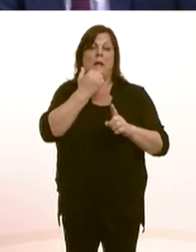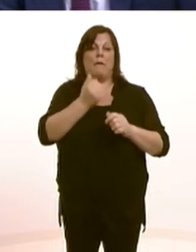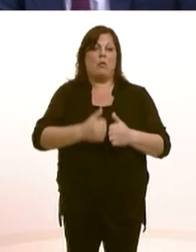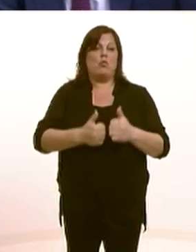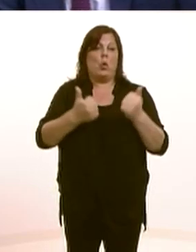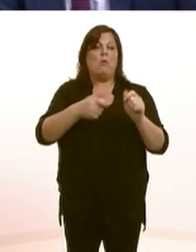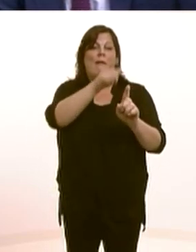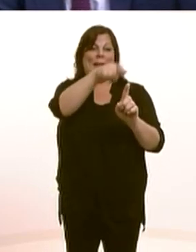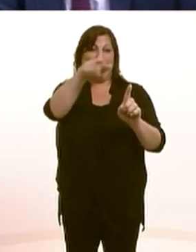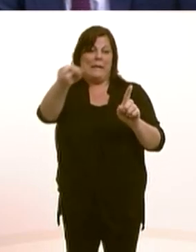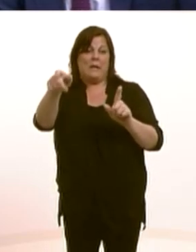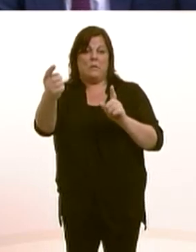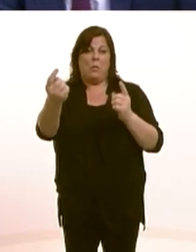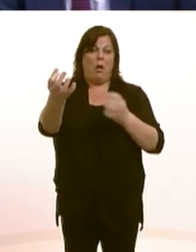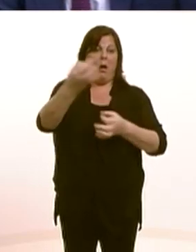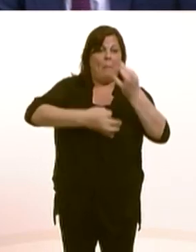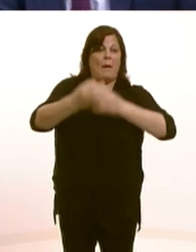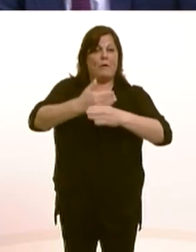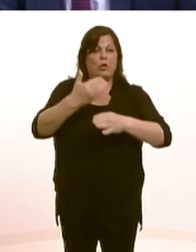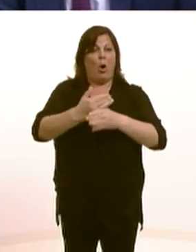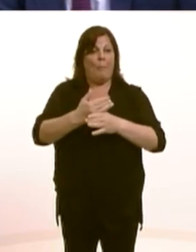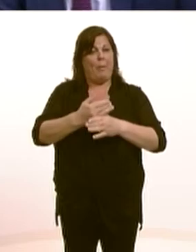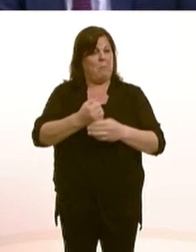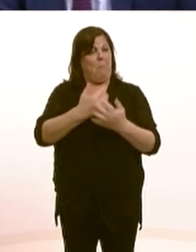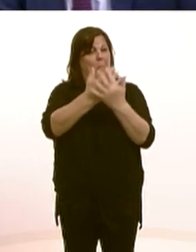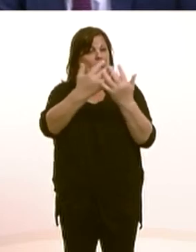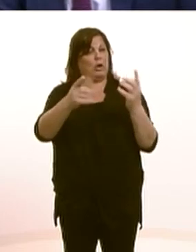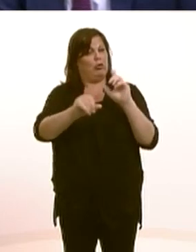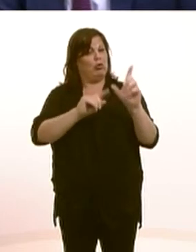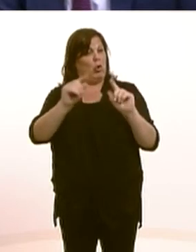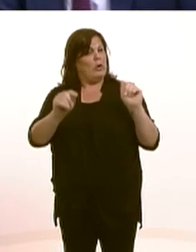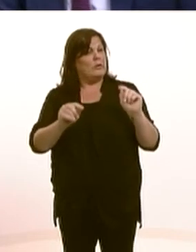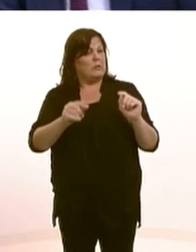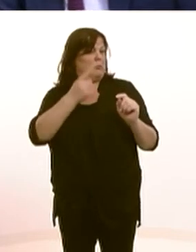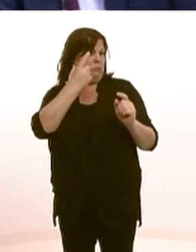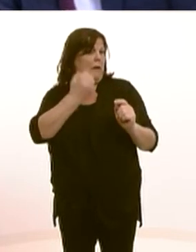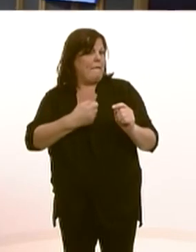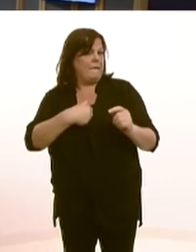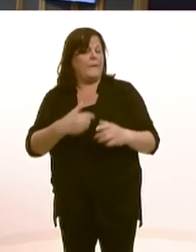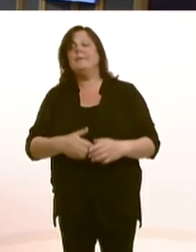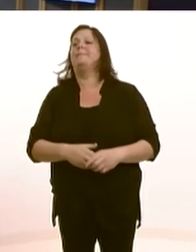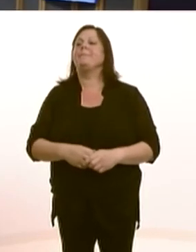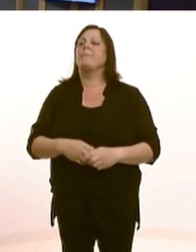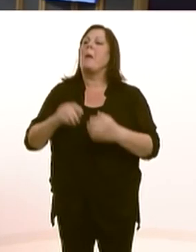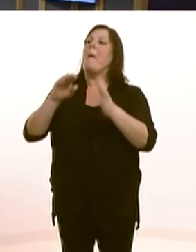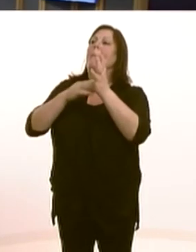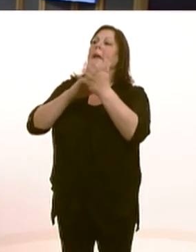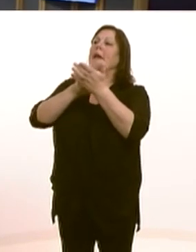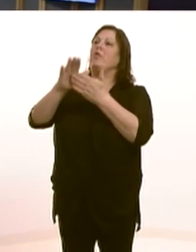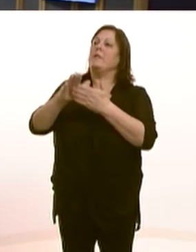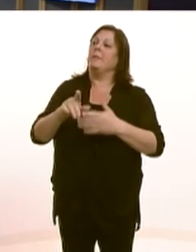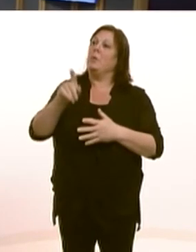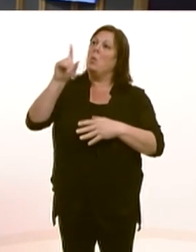from which to choose the chair of the authority. Mike Hedges: First Minister, do you agree with me that itís of prime importance, in